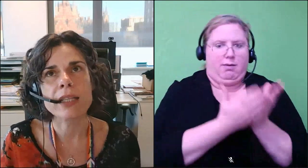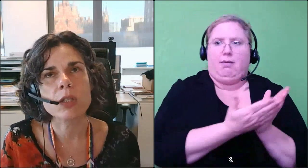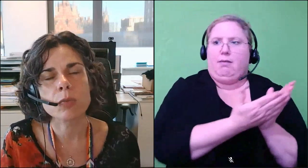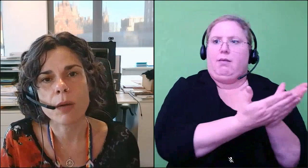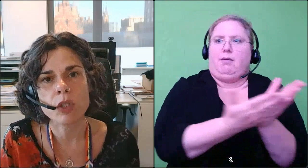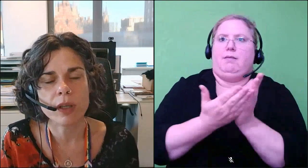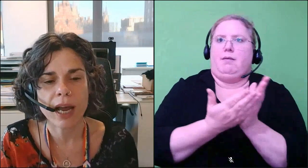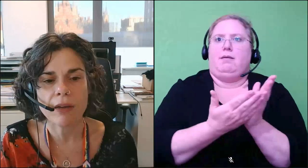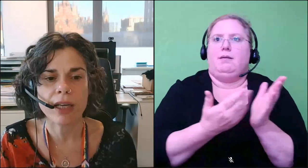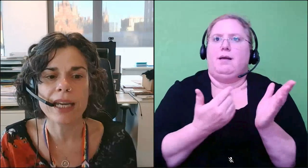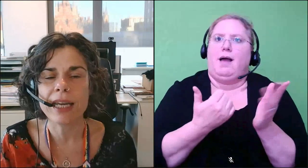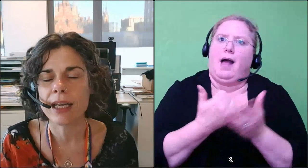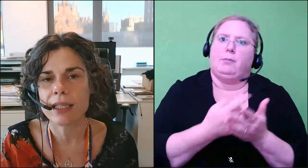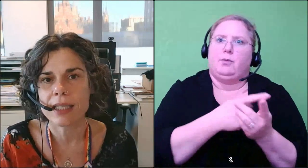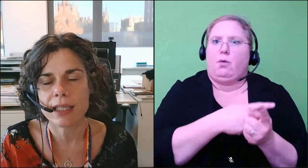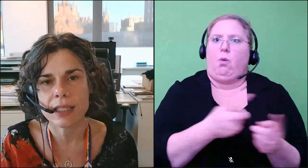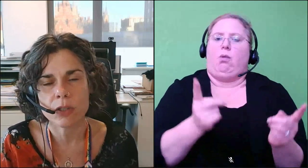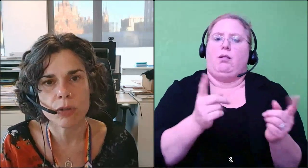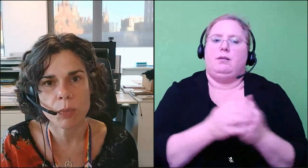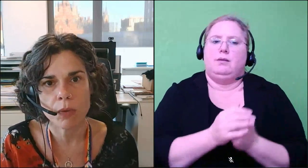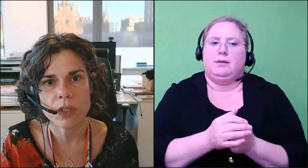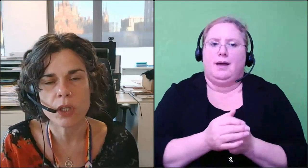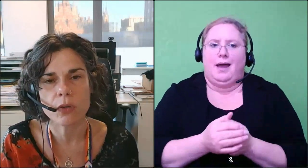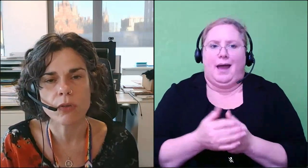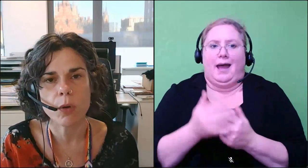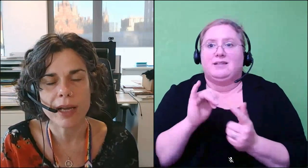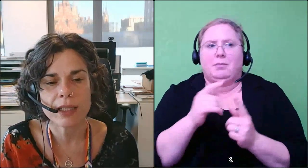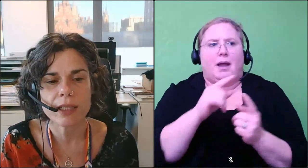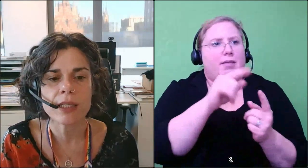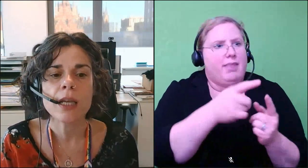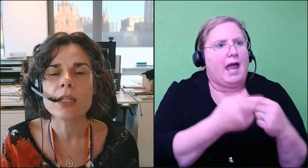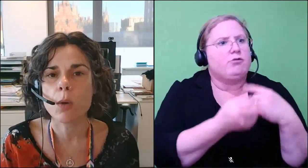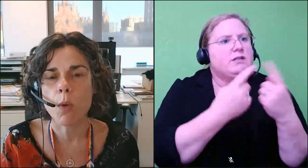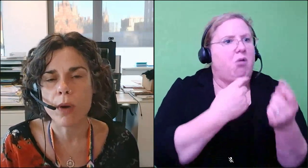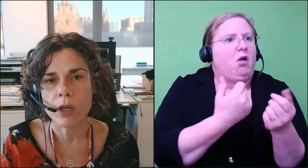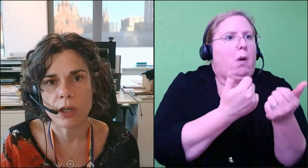And sometimes you can have, like, an inconsistent response to your requests, so what we're trying